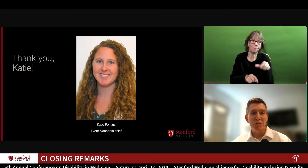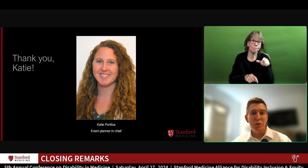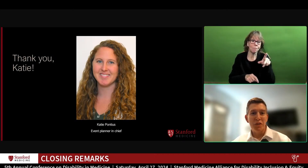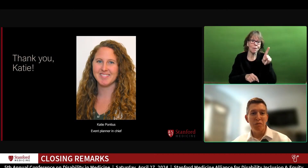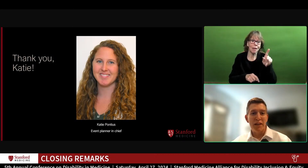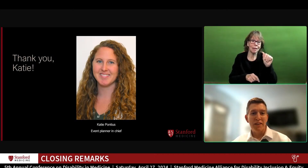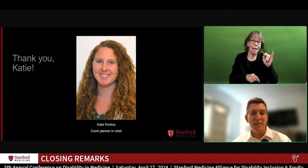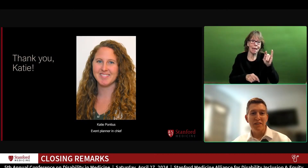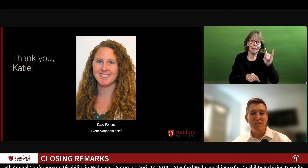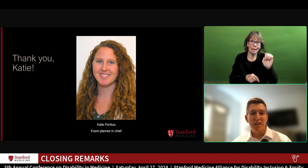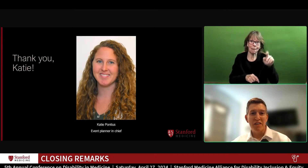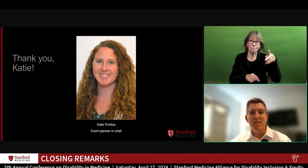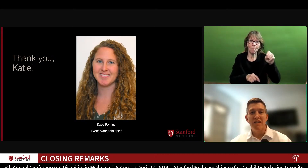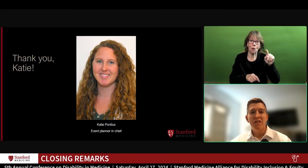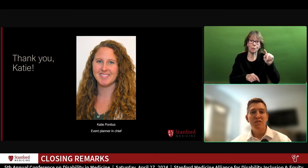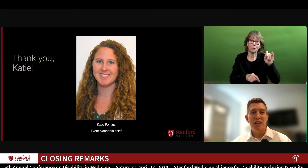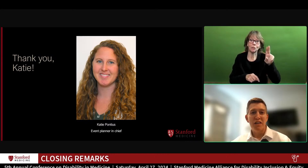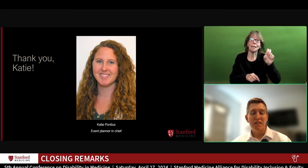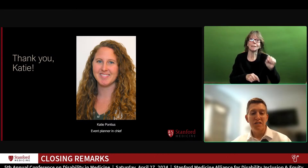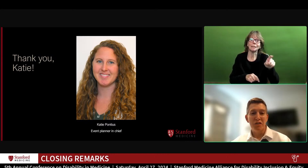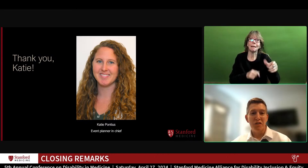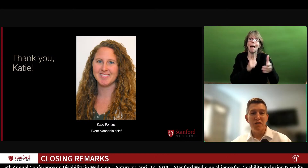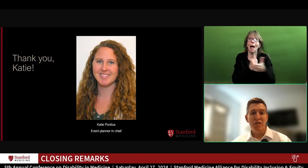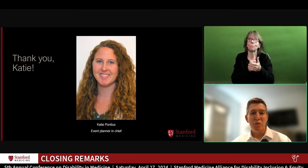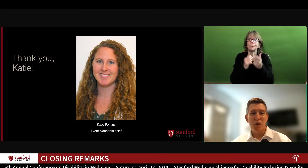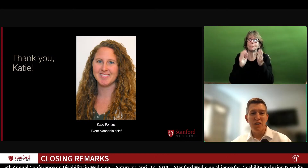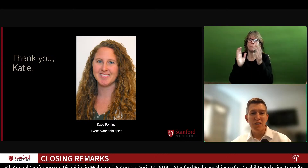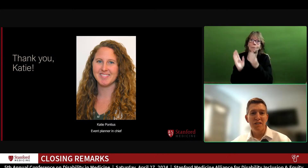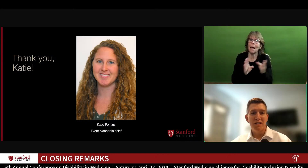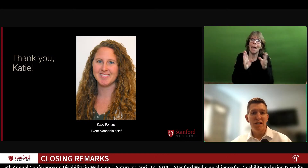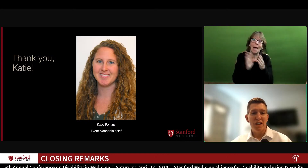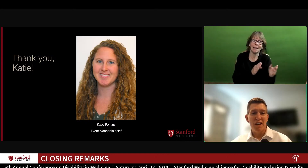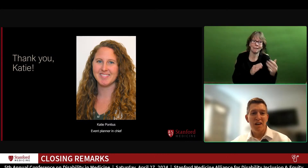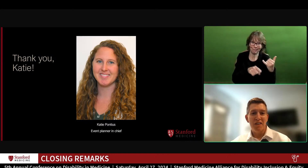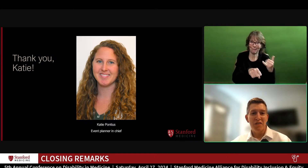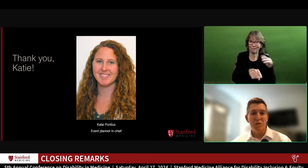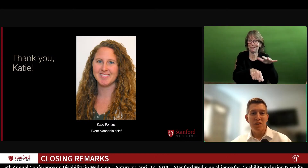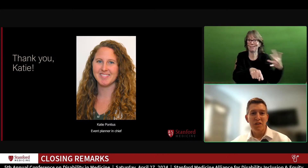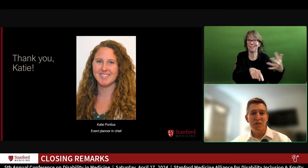who's been planning this event. For now this is her fifth one, and without